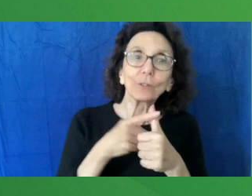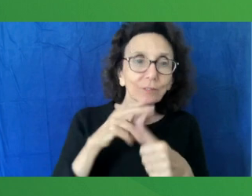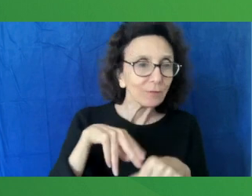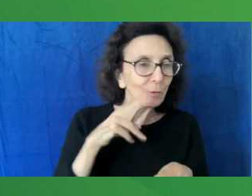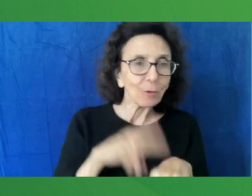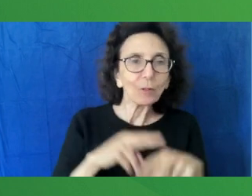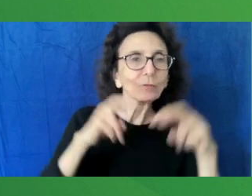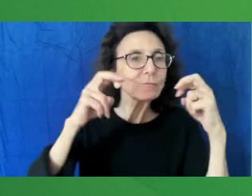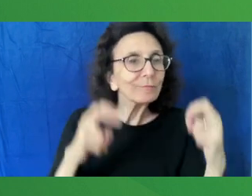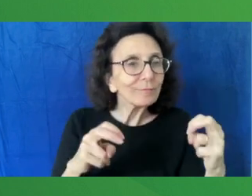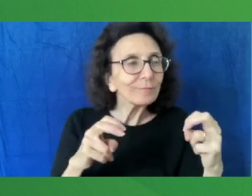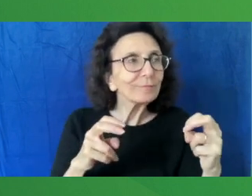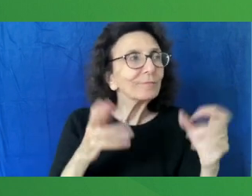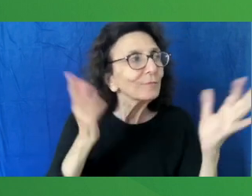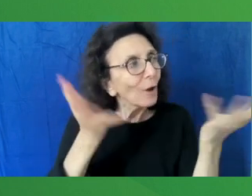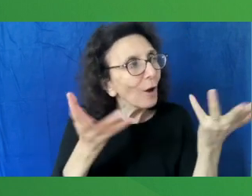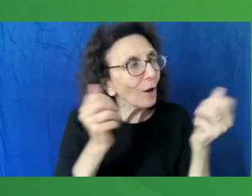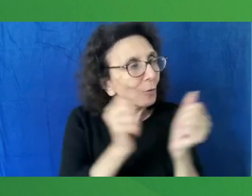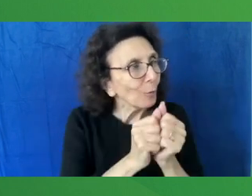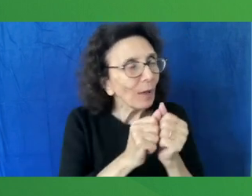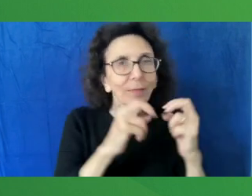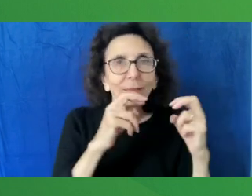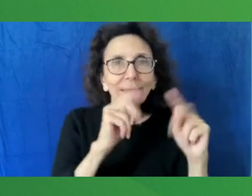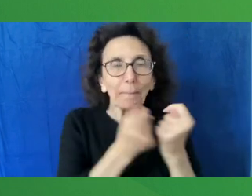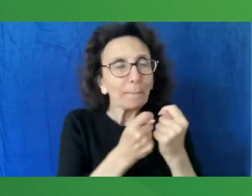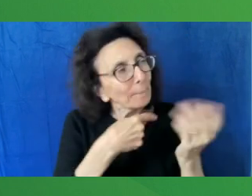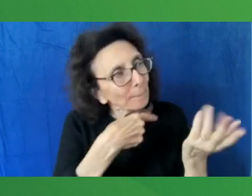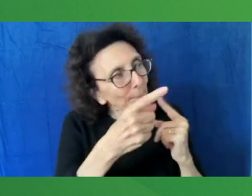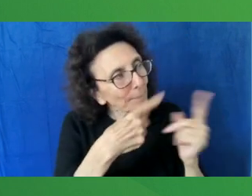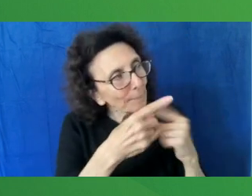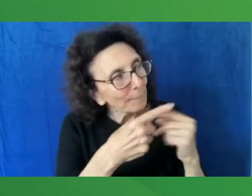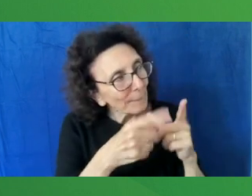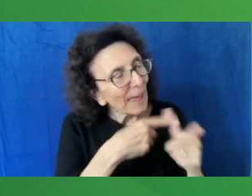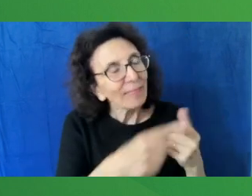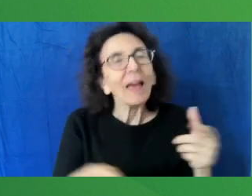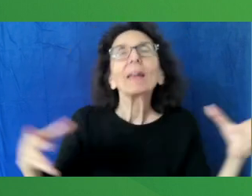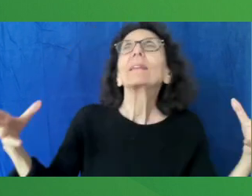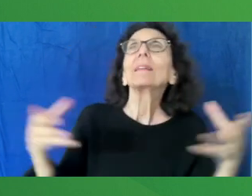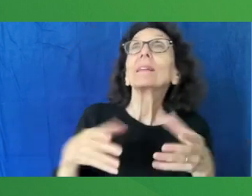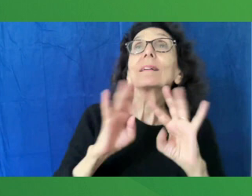speak with a partner before we came together as a class to discuss this.